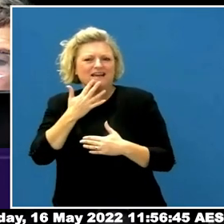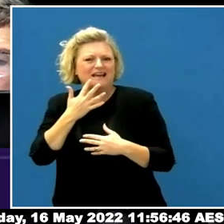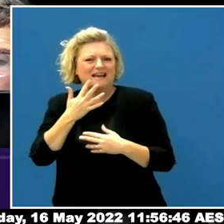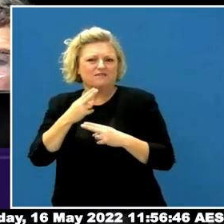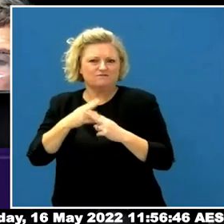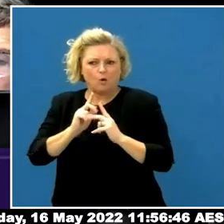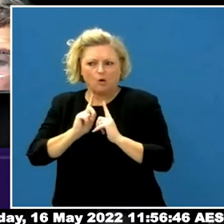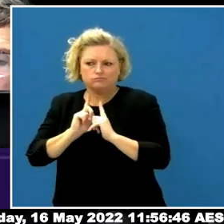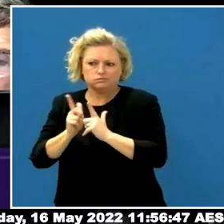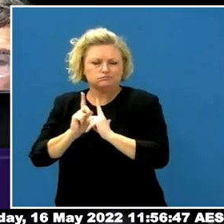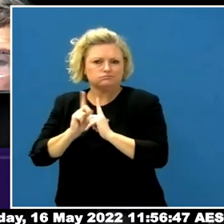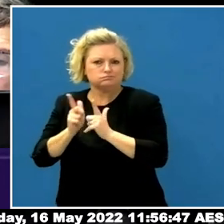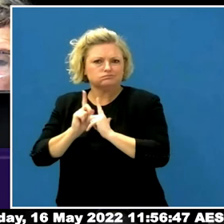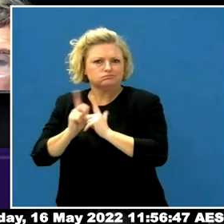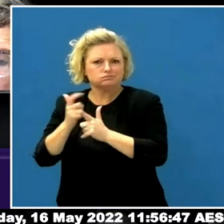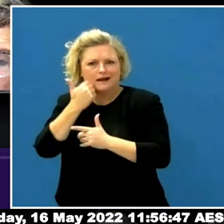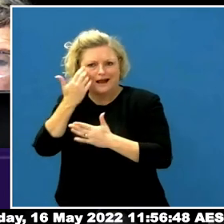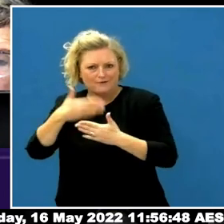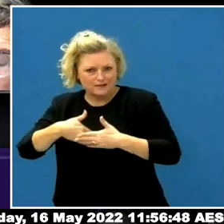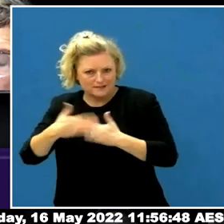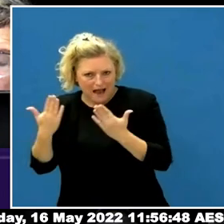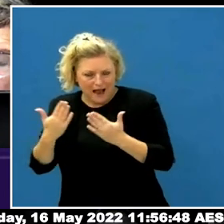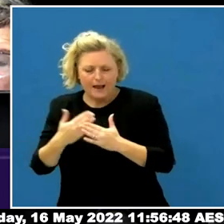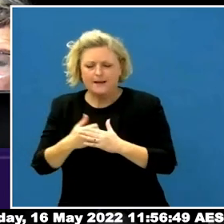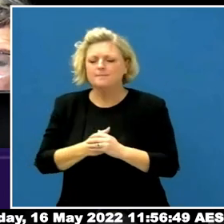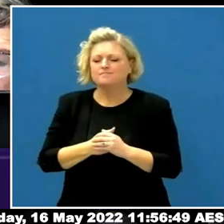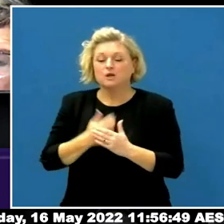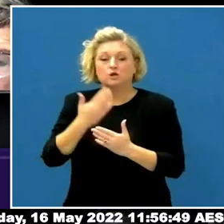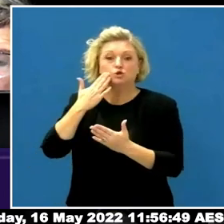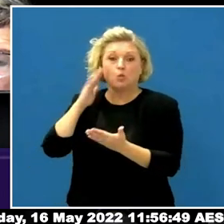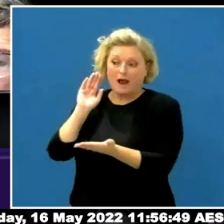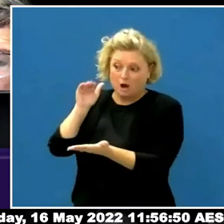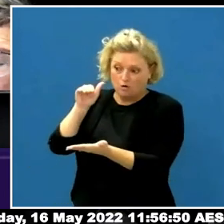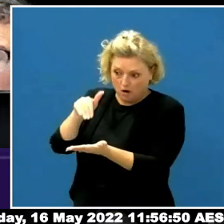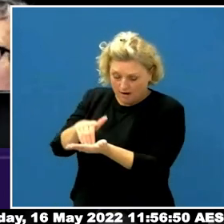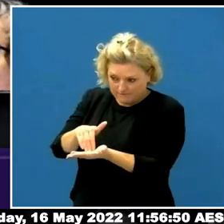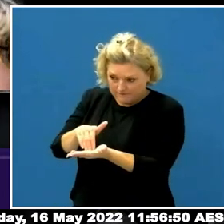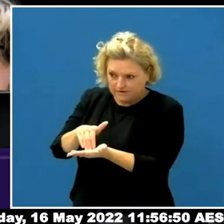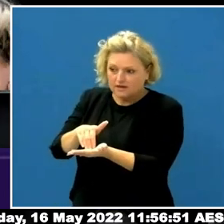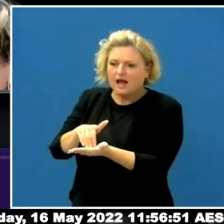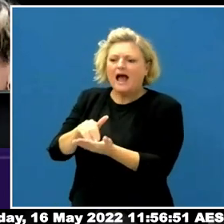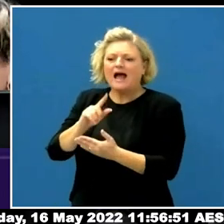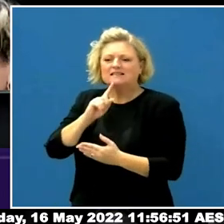Next one: "Payable upon attendance, price quote, dollar sign amount varies per